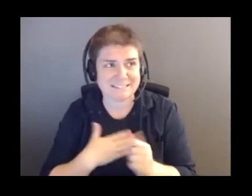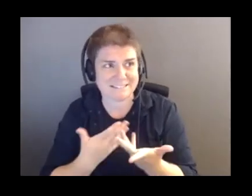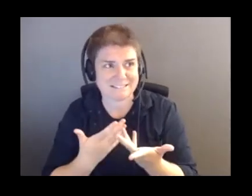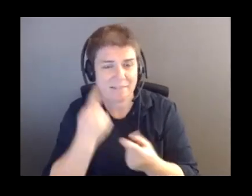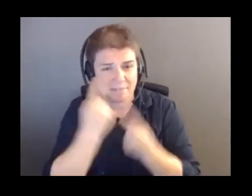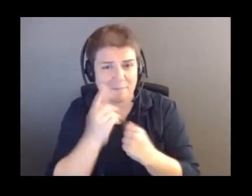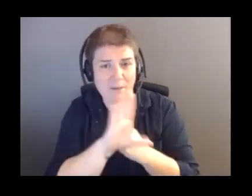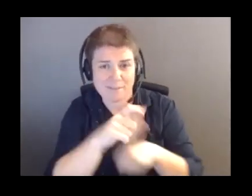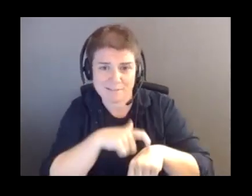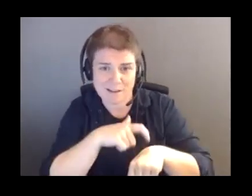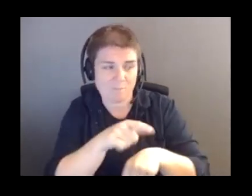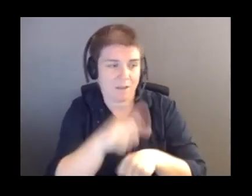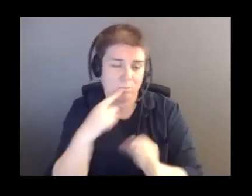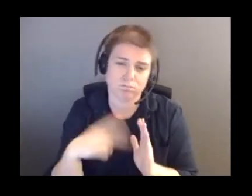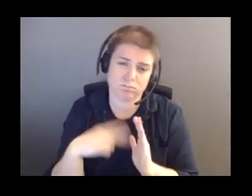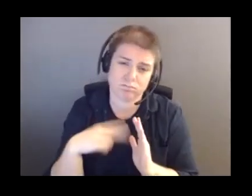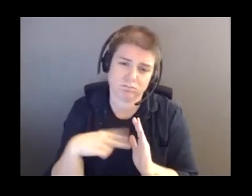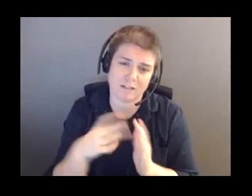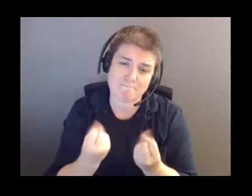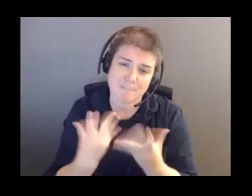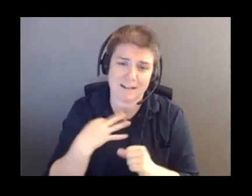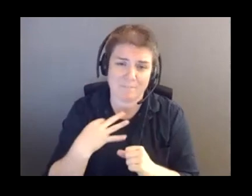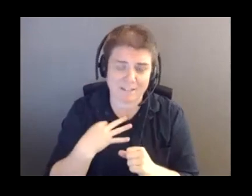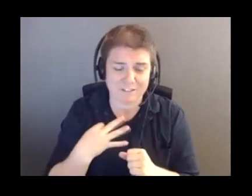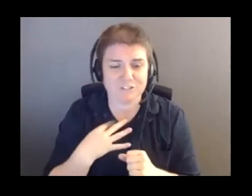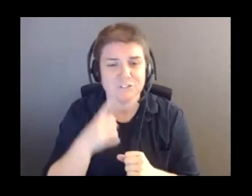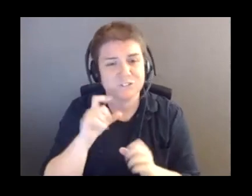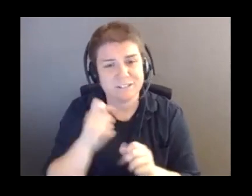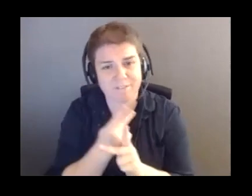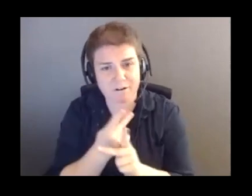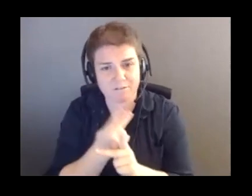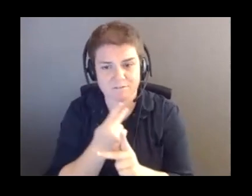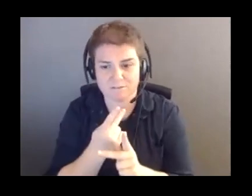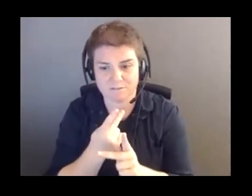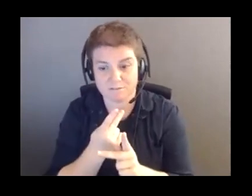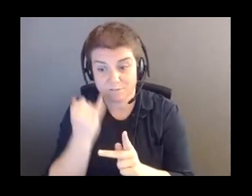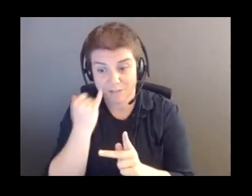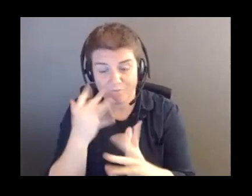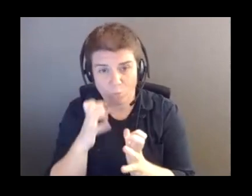be reading many applications so consider how much additional material you include in the